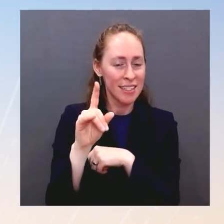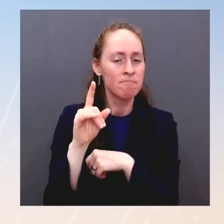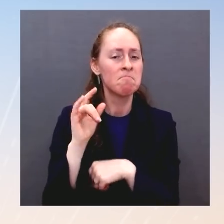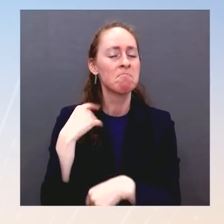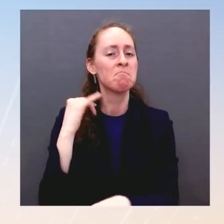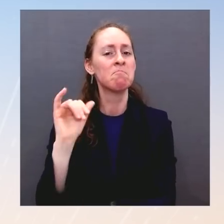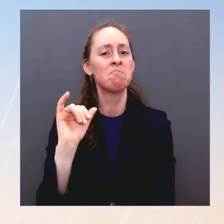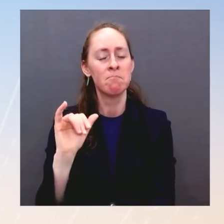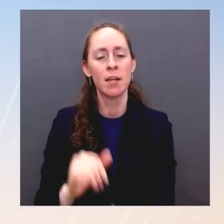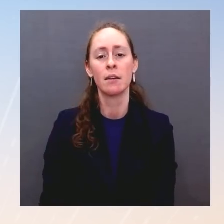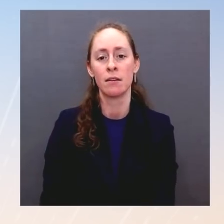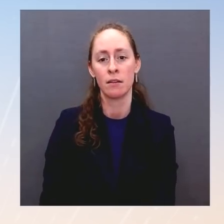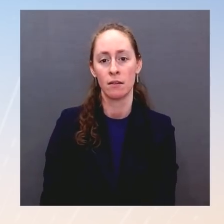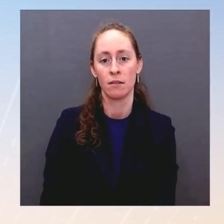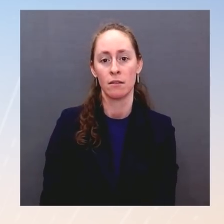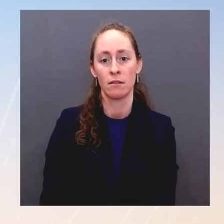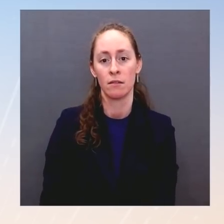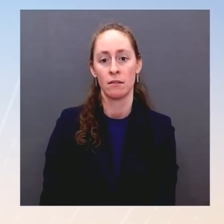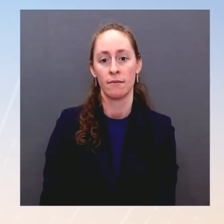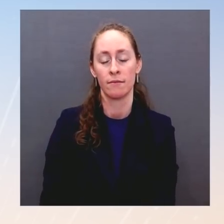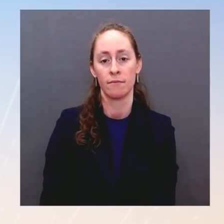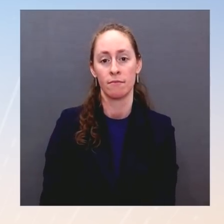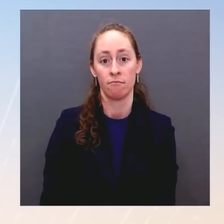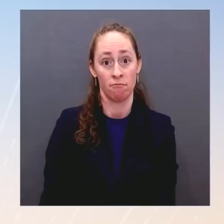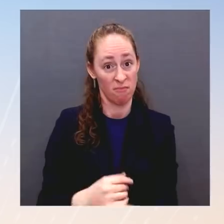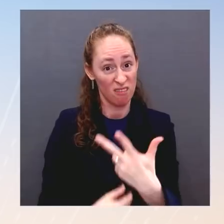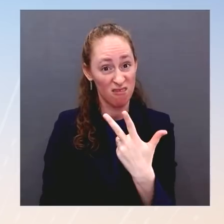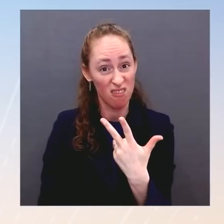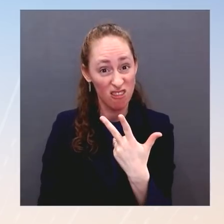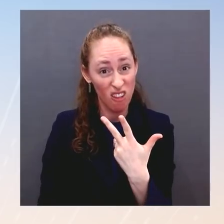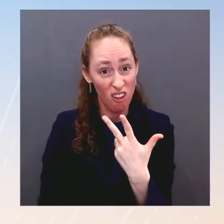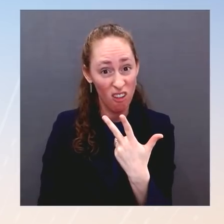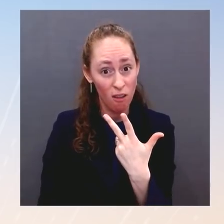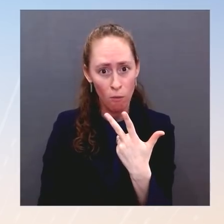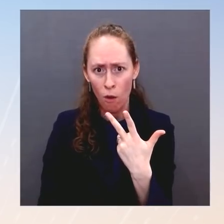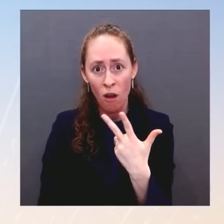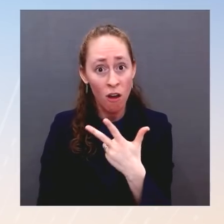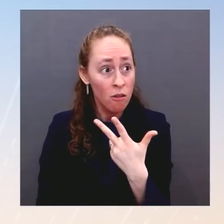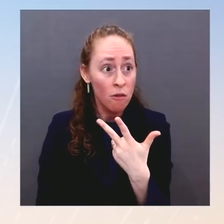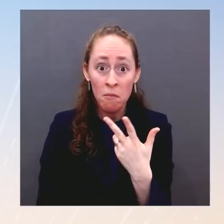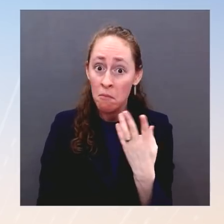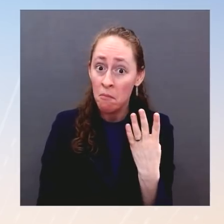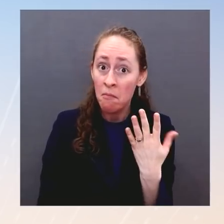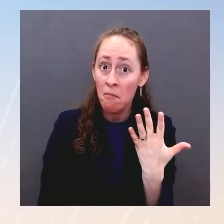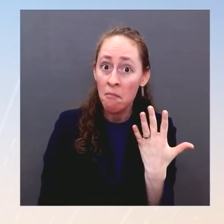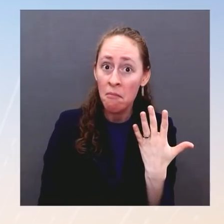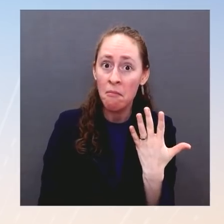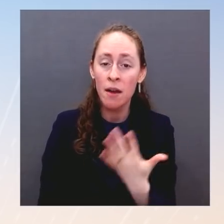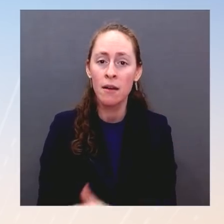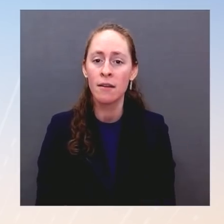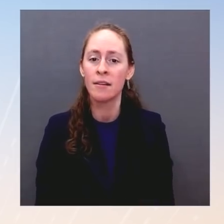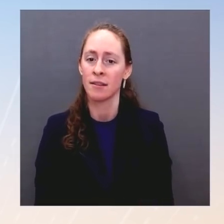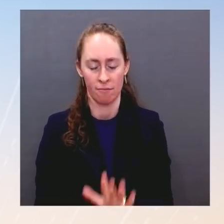Did he interview any candidates virtually? Ms. Psaki: Those are the candidates he interviewed. The Press: Okay. >> Ms. Psaki: Yes. The Press: Okay. Okay, thank you. And -- yeah. Ms. Psaki: Yeah. Go ahead. Did you have another one?